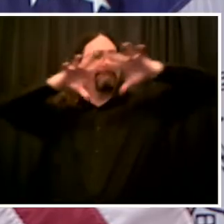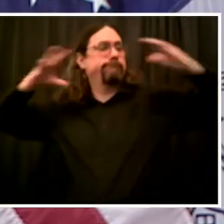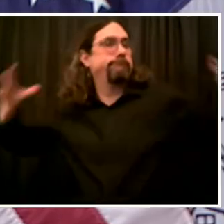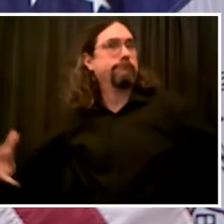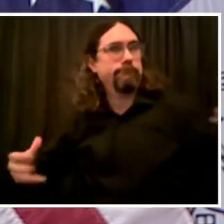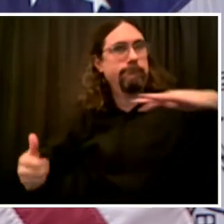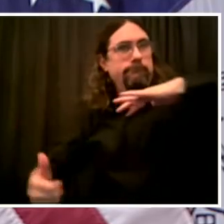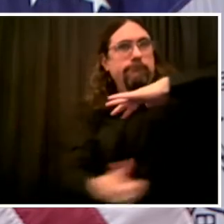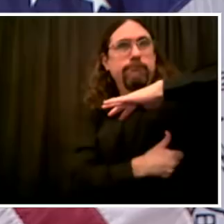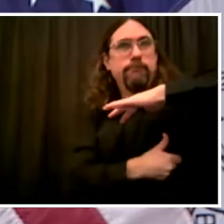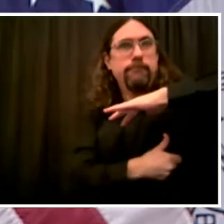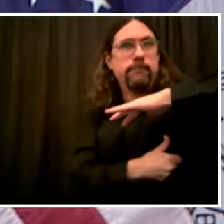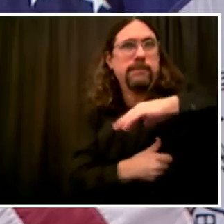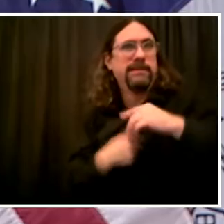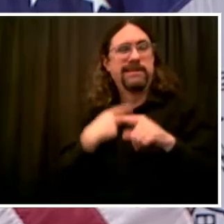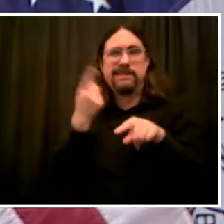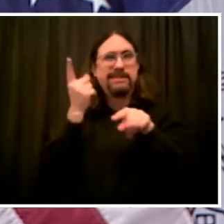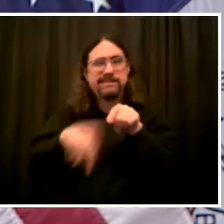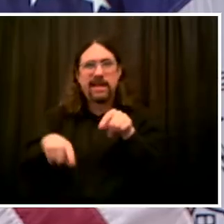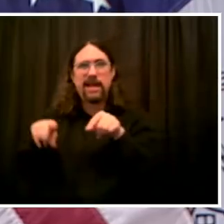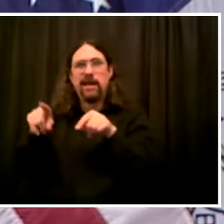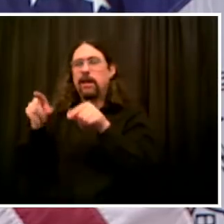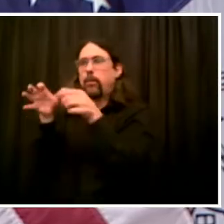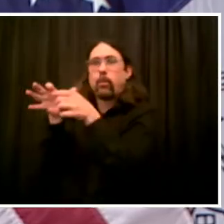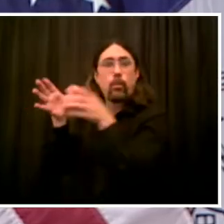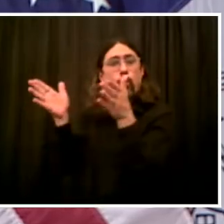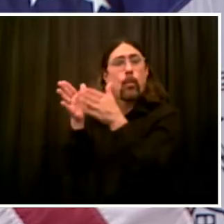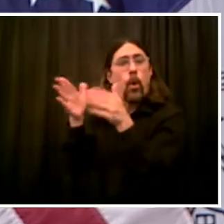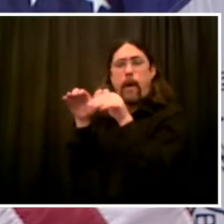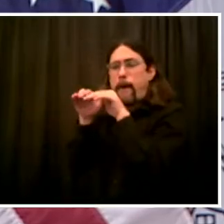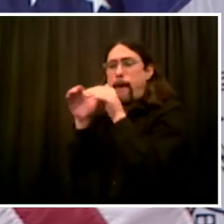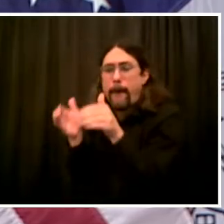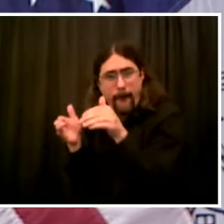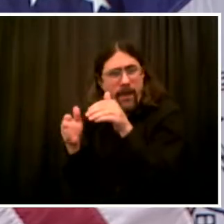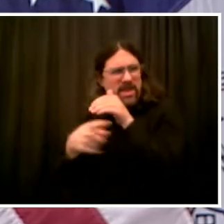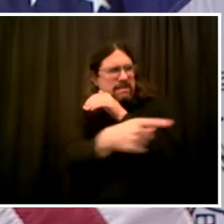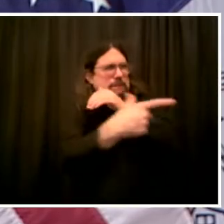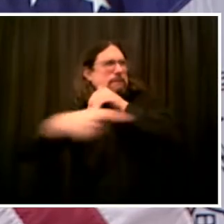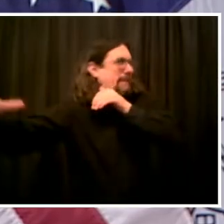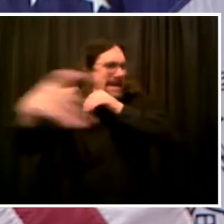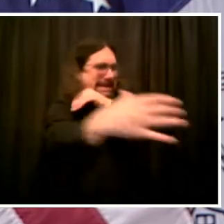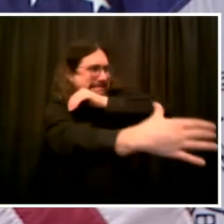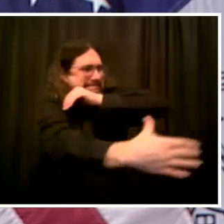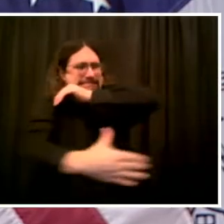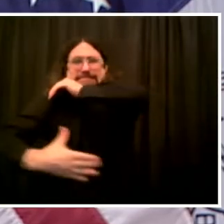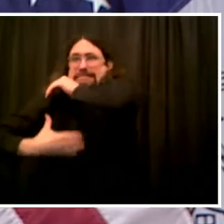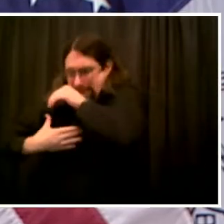OPERATIONAL AGENCY COULD DO AND ONE THAT IN THE CASE OF